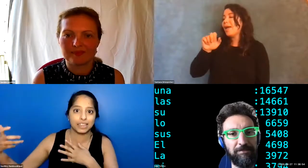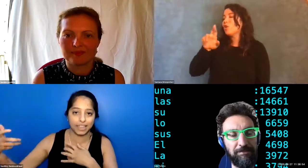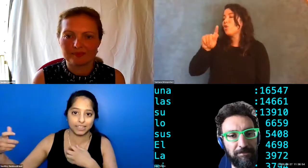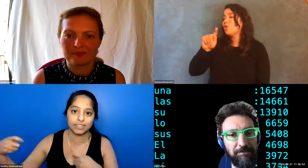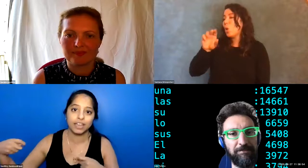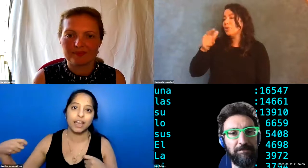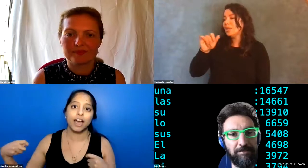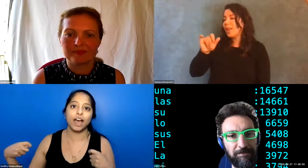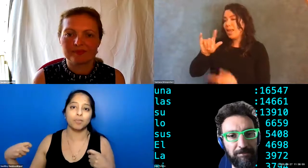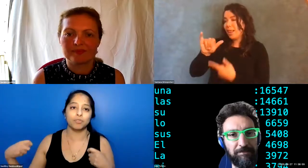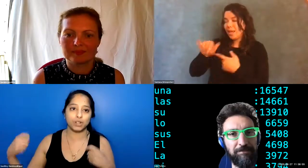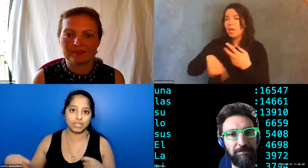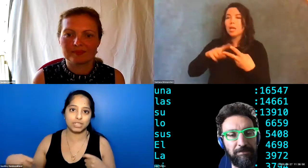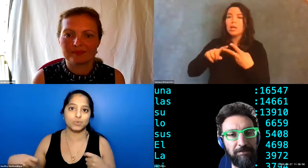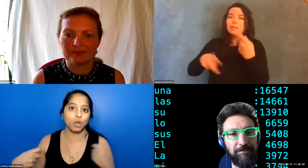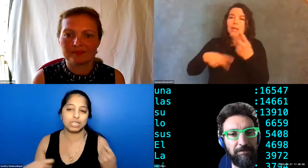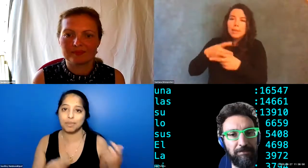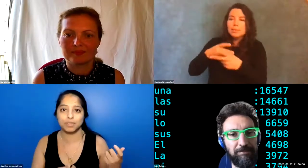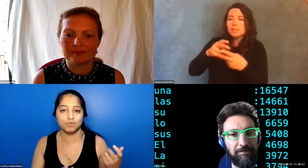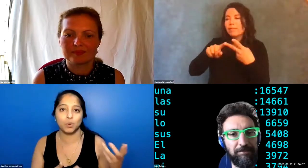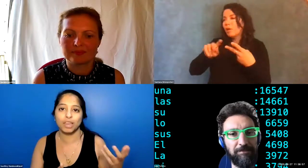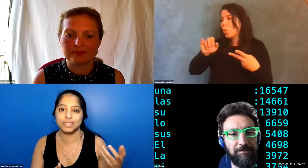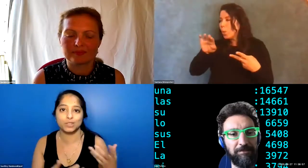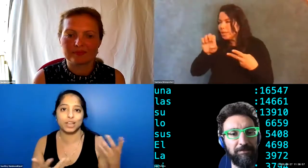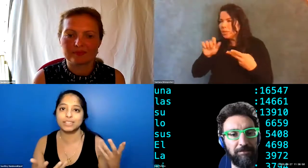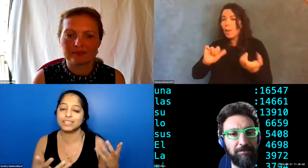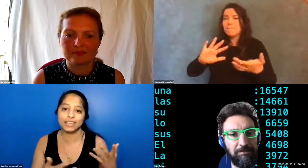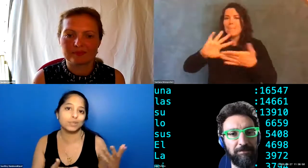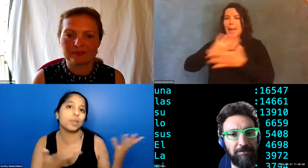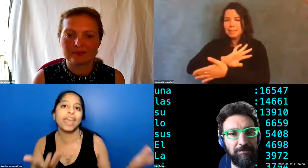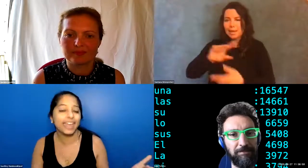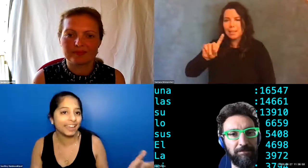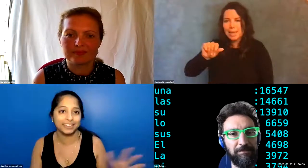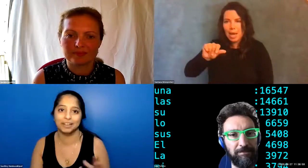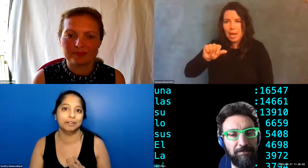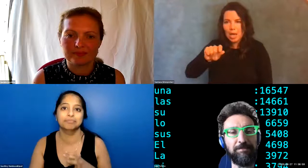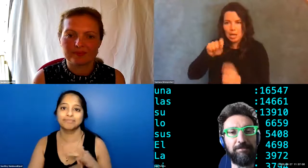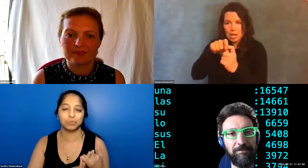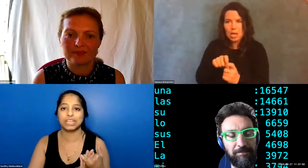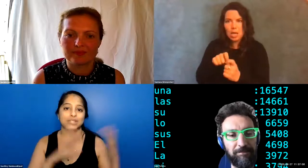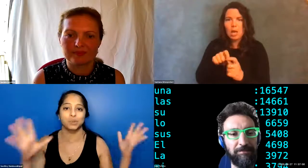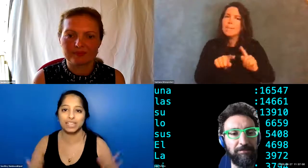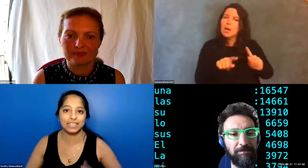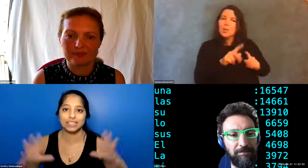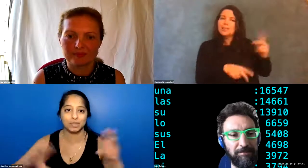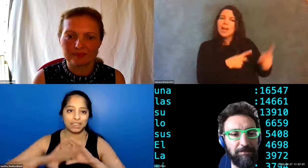things, versus what types of noise is just it's okay, we can deal with it and still get